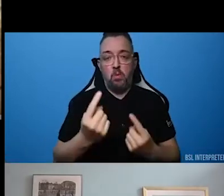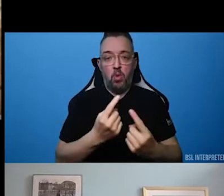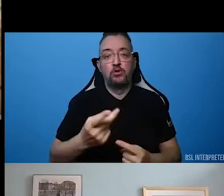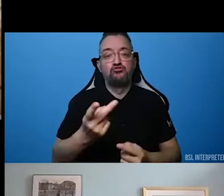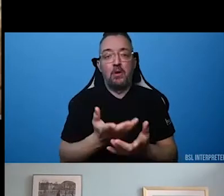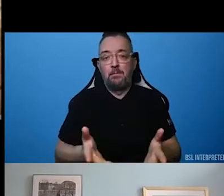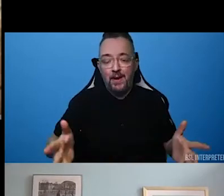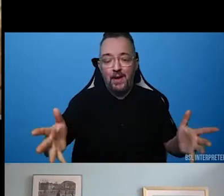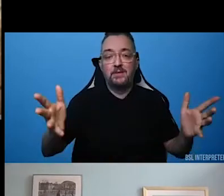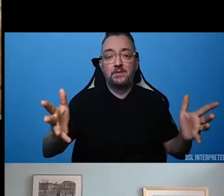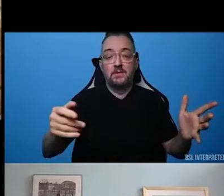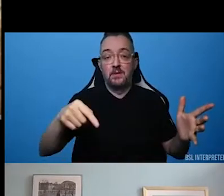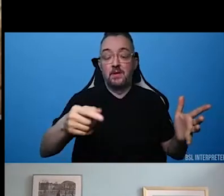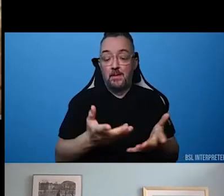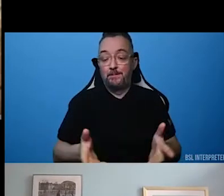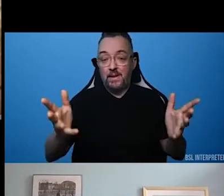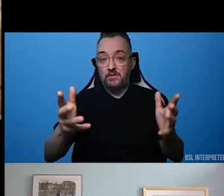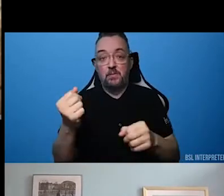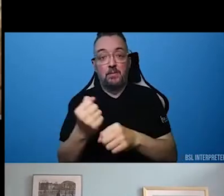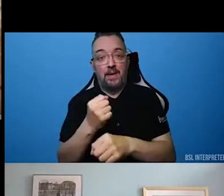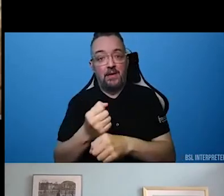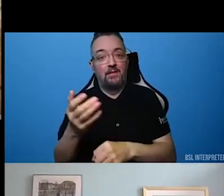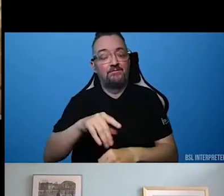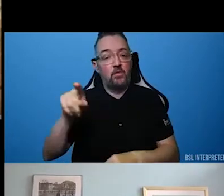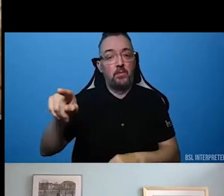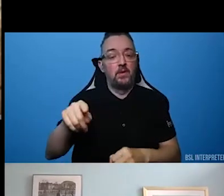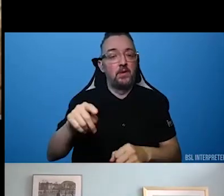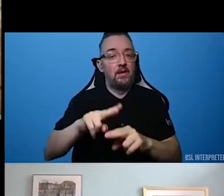produced at the likes of the current ironworks in Falkirk.